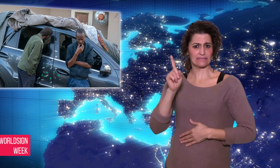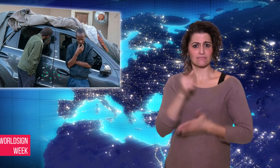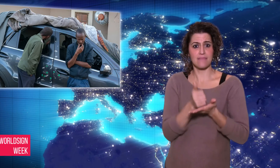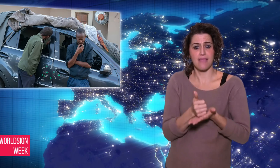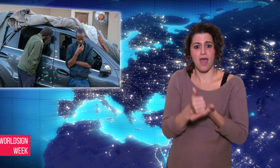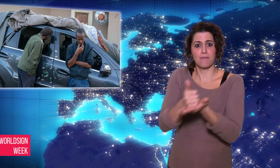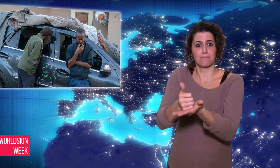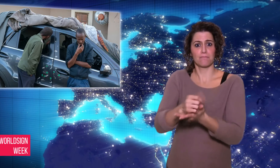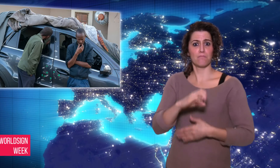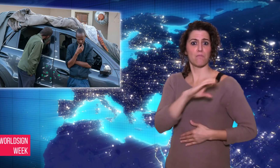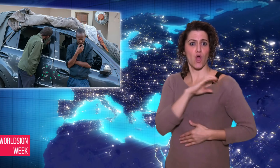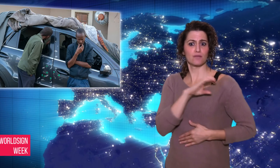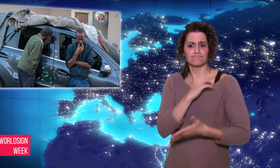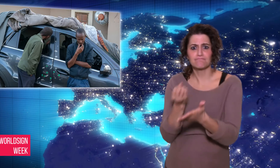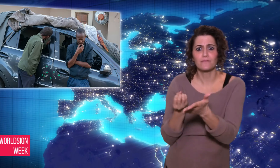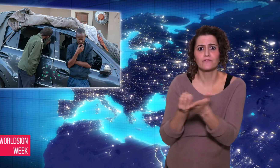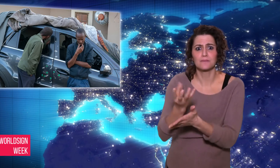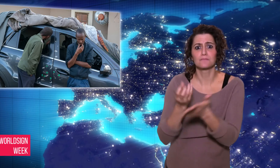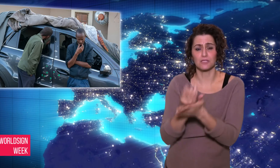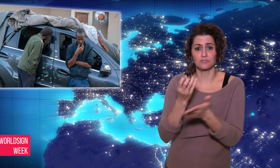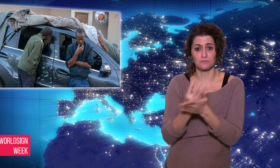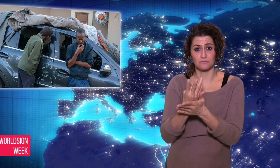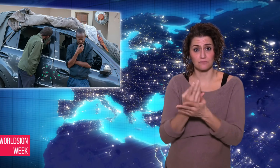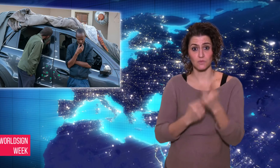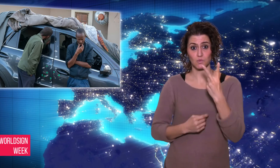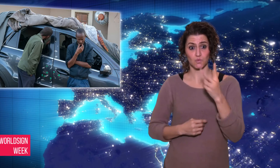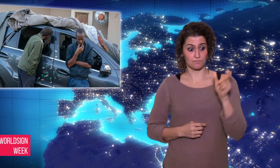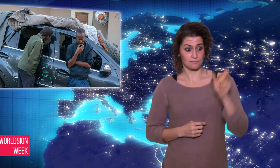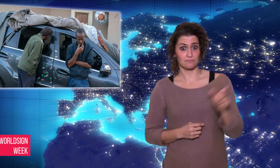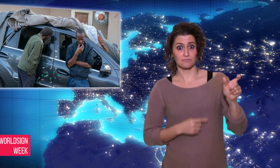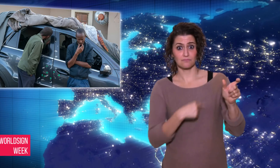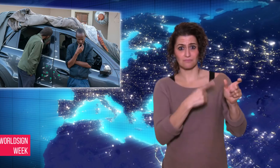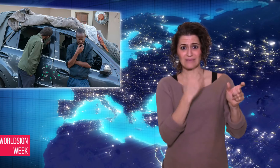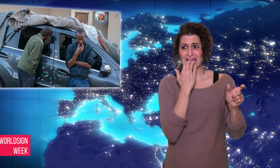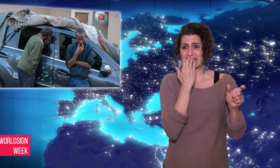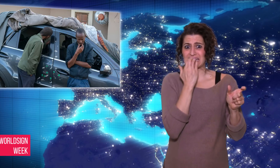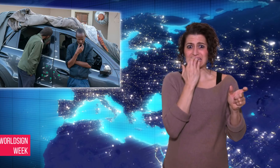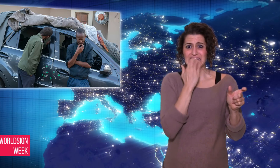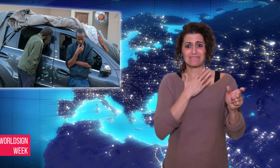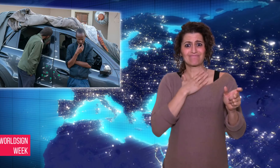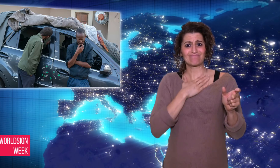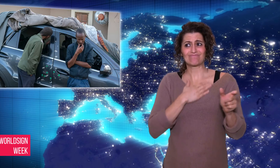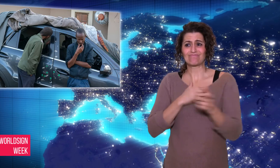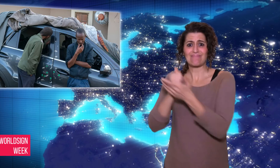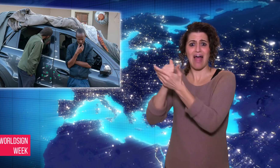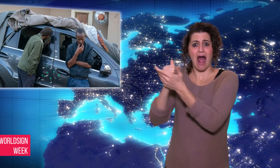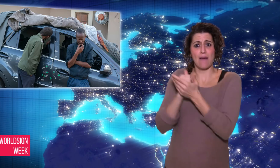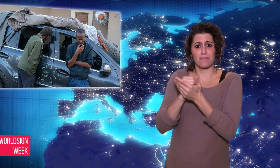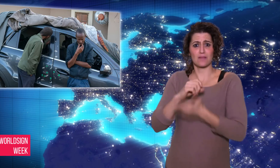firearms on their bodies, in fear